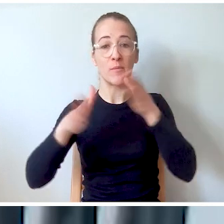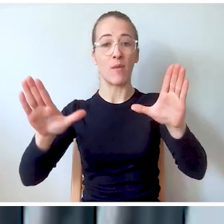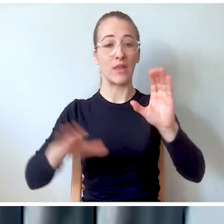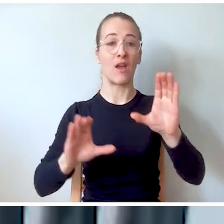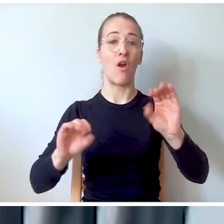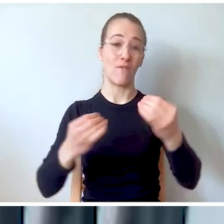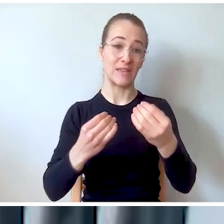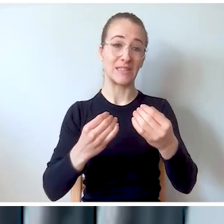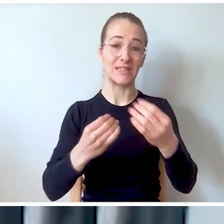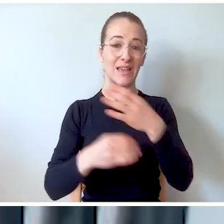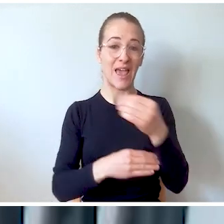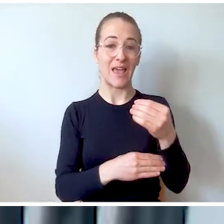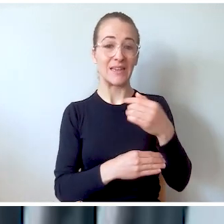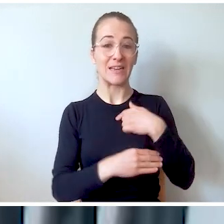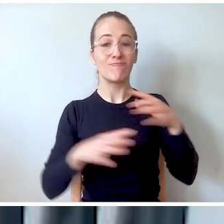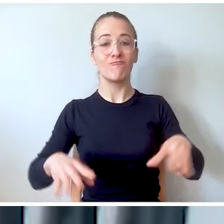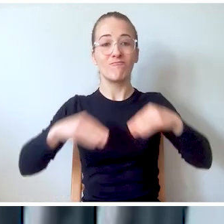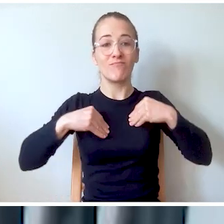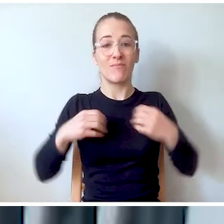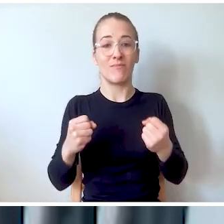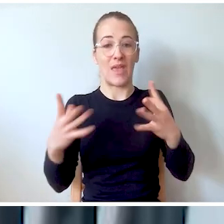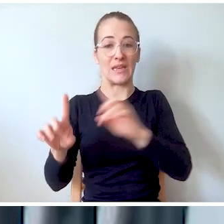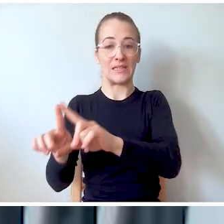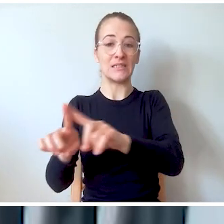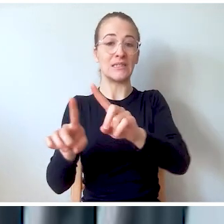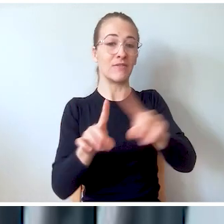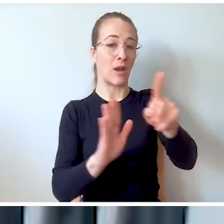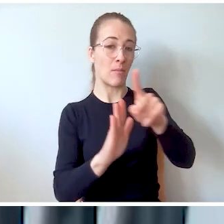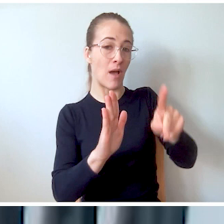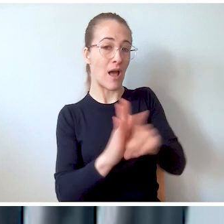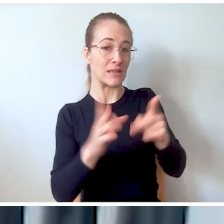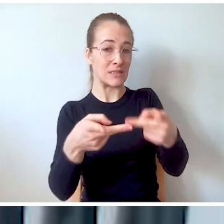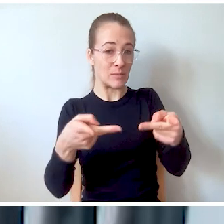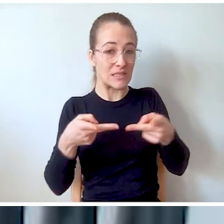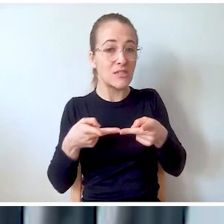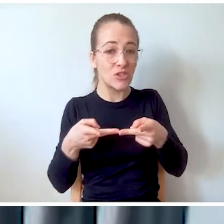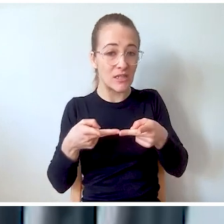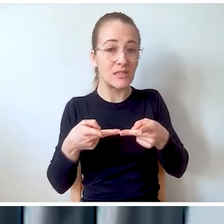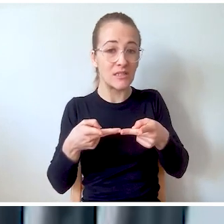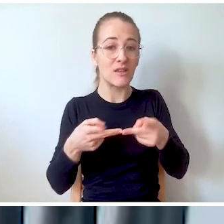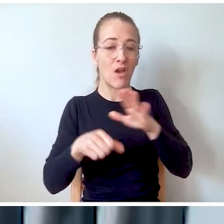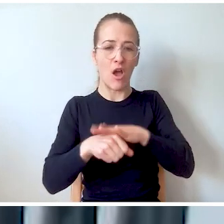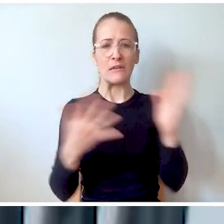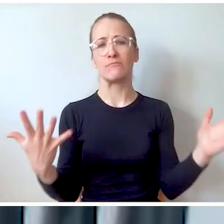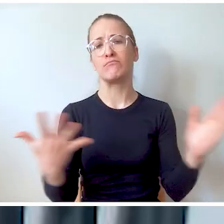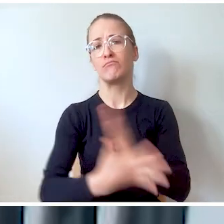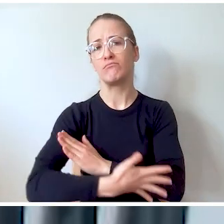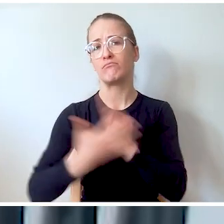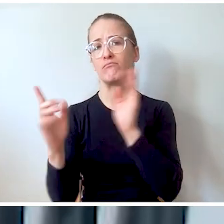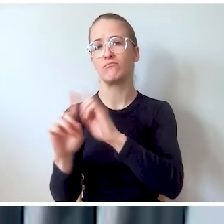And I took on a number of different policy positions on a gamut of issues,